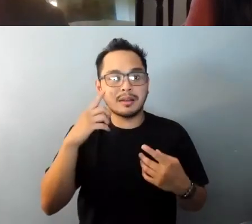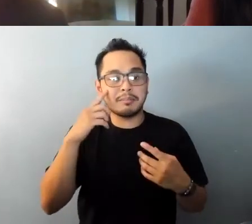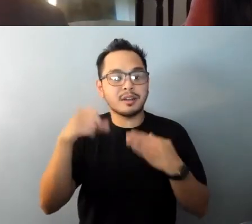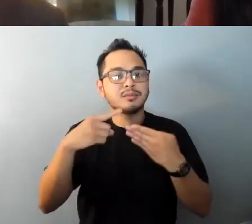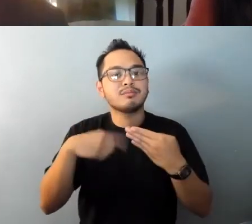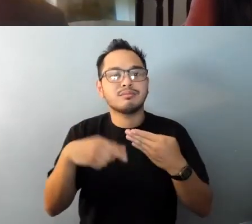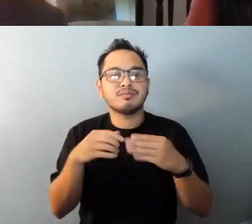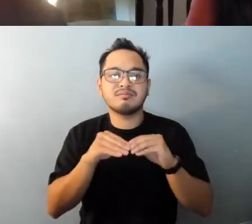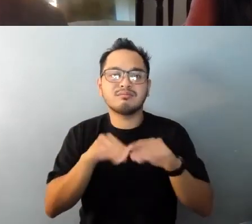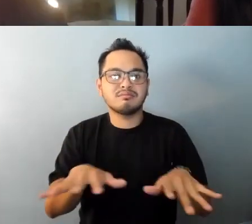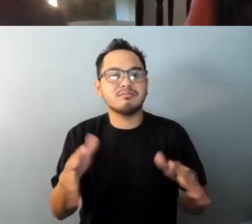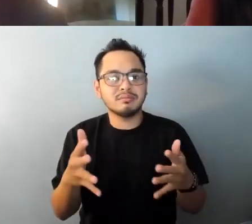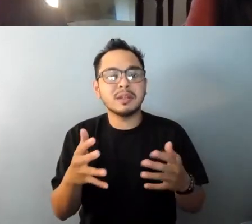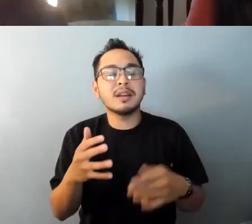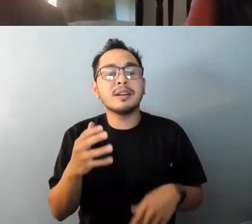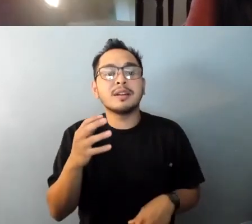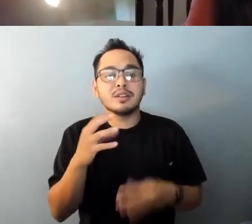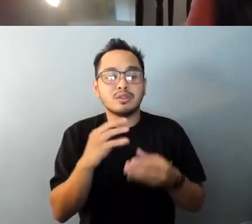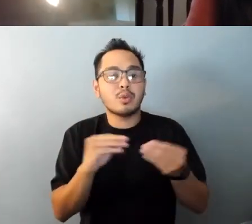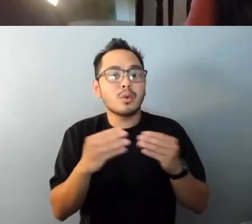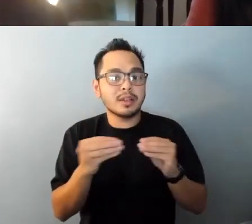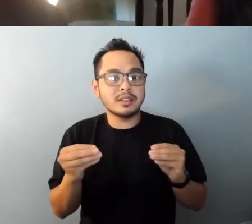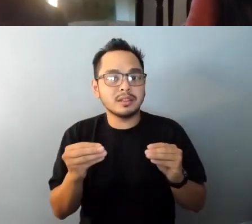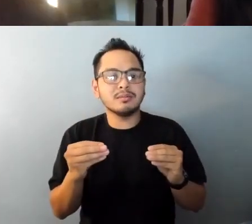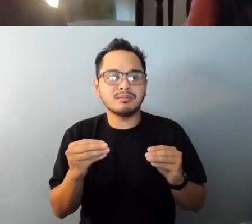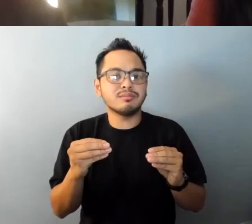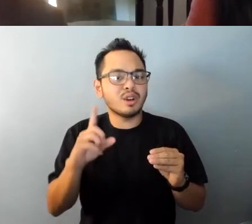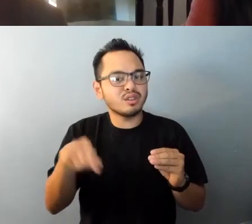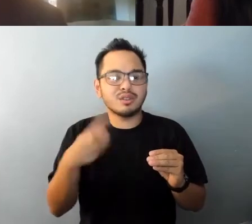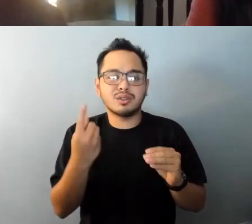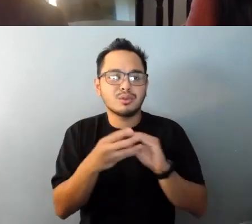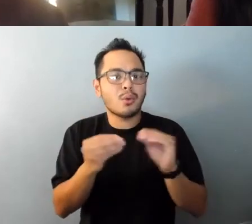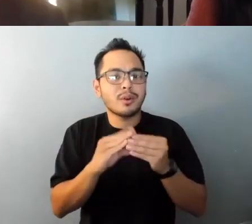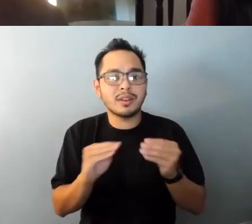Stories are just stories and if you go far enough back, we all have our own influences,